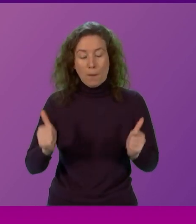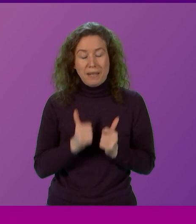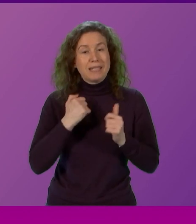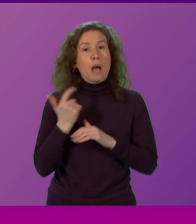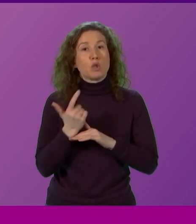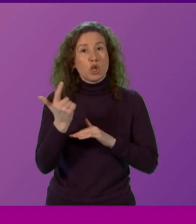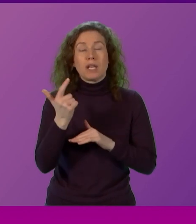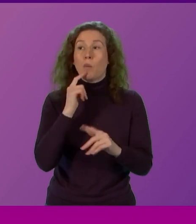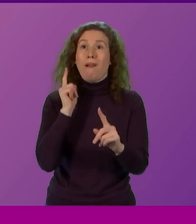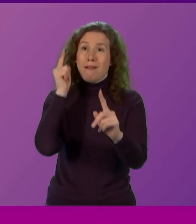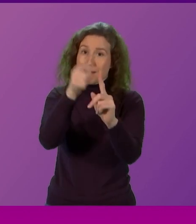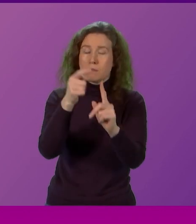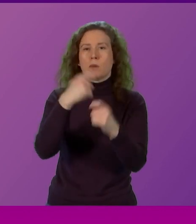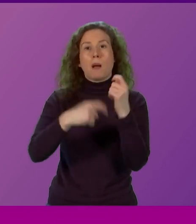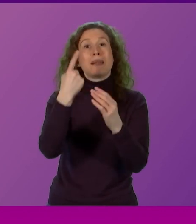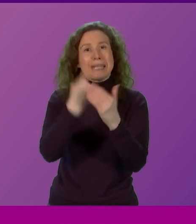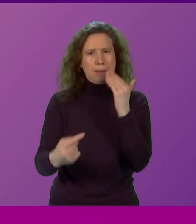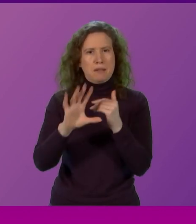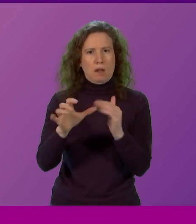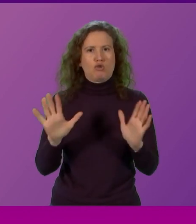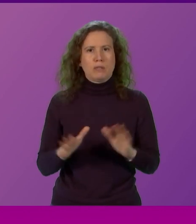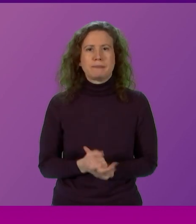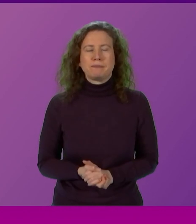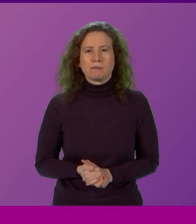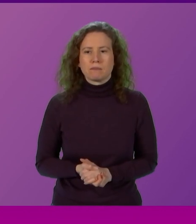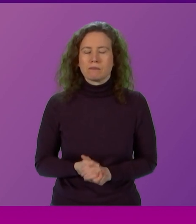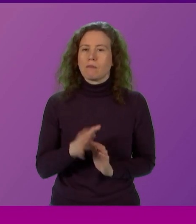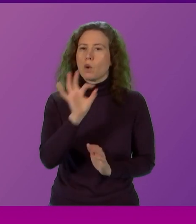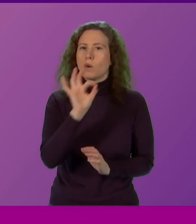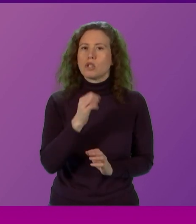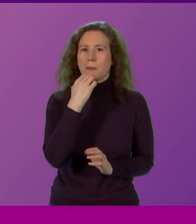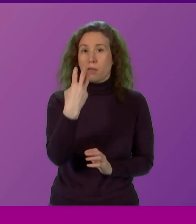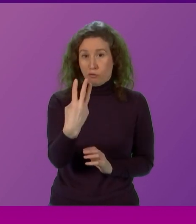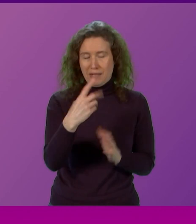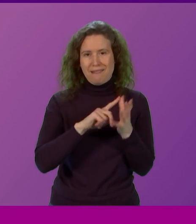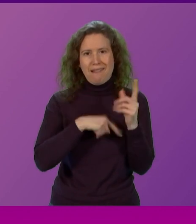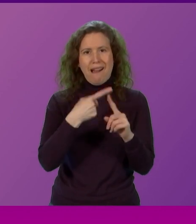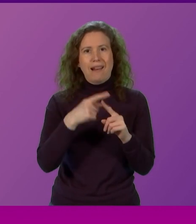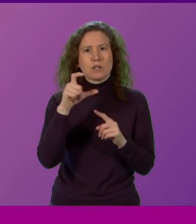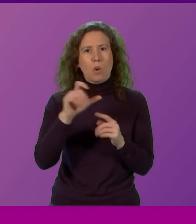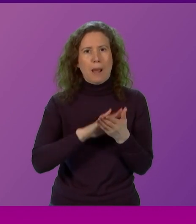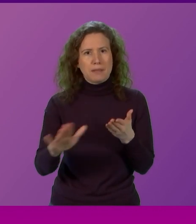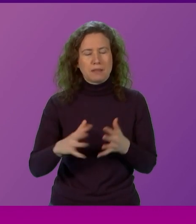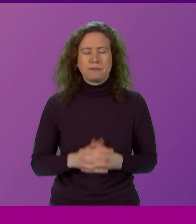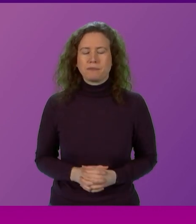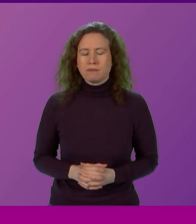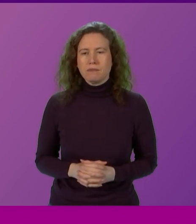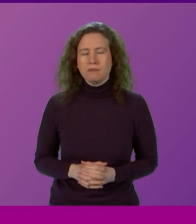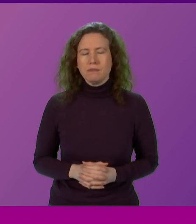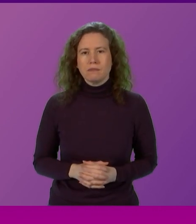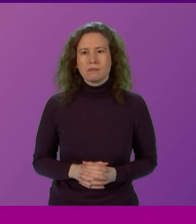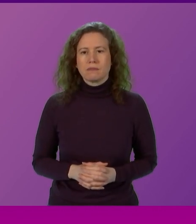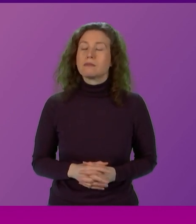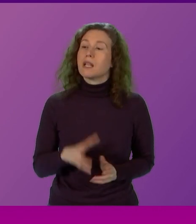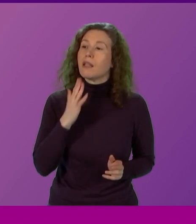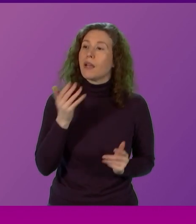to Scotland becoming an independent country.